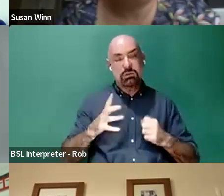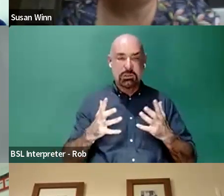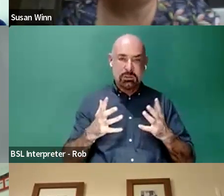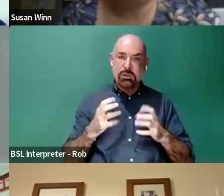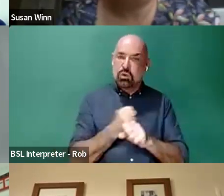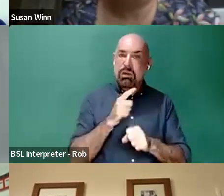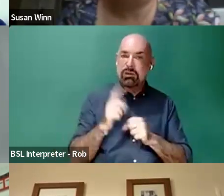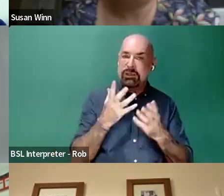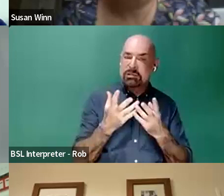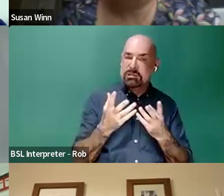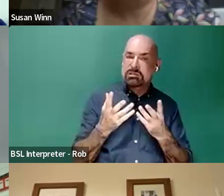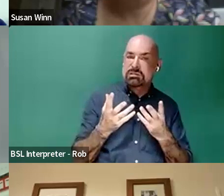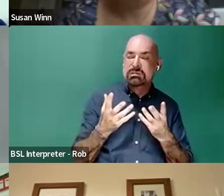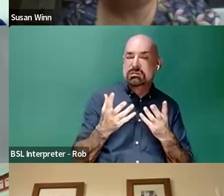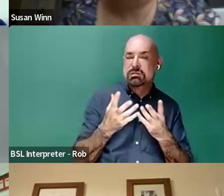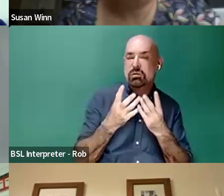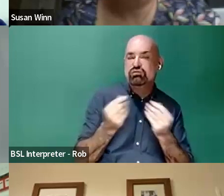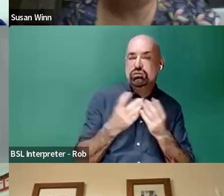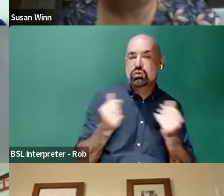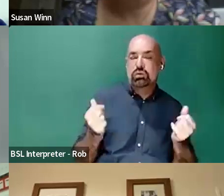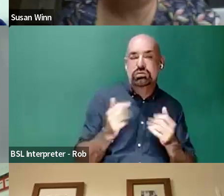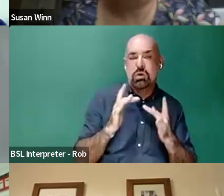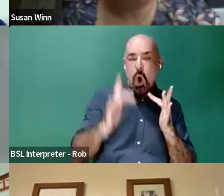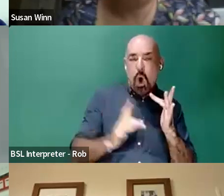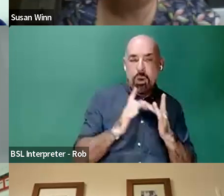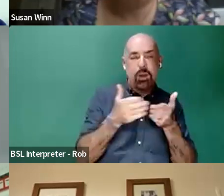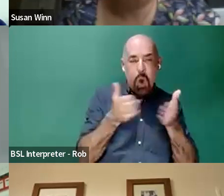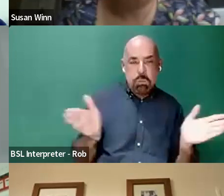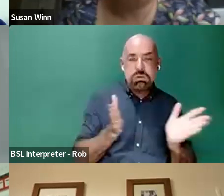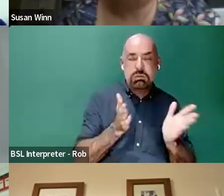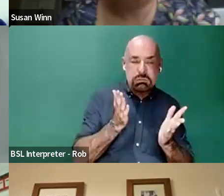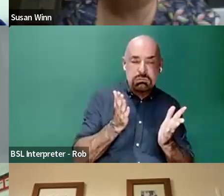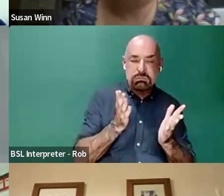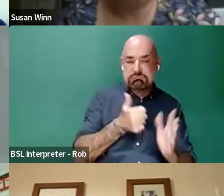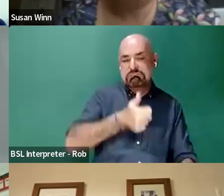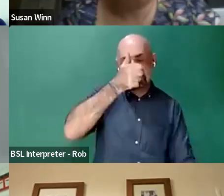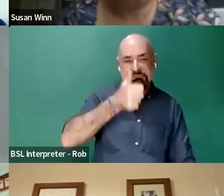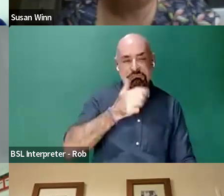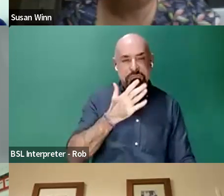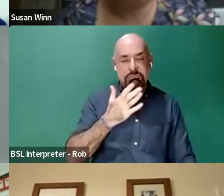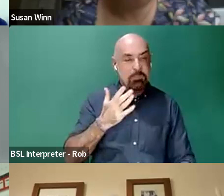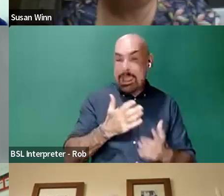the open source online resource that is now available to all, anyone. Share it with anyone!